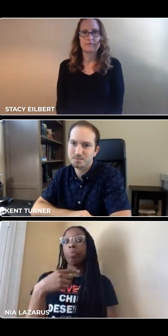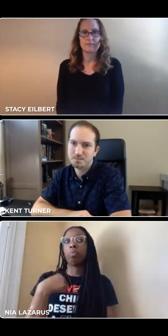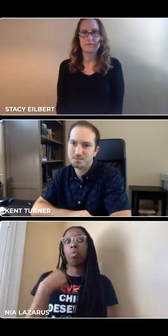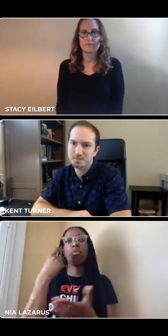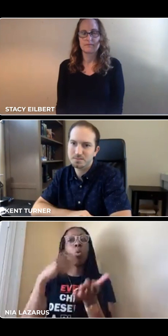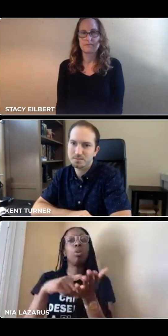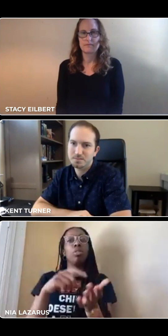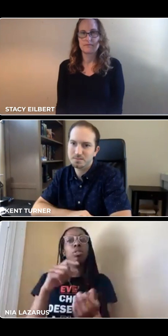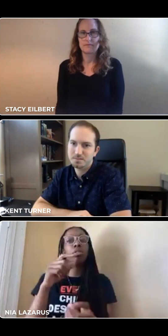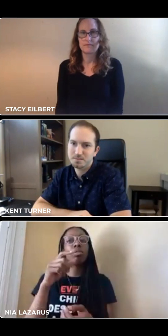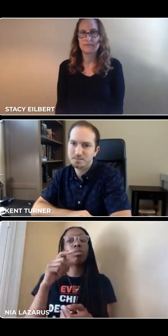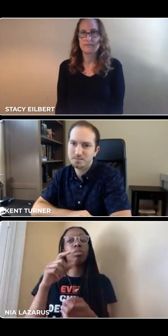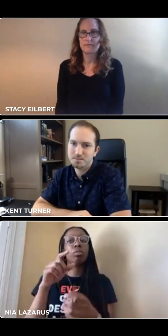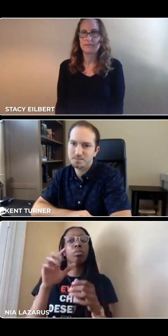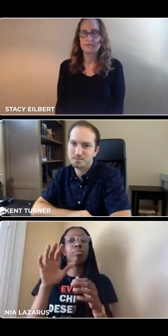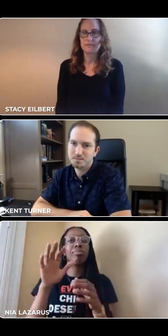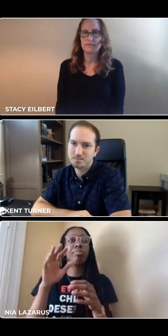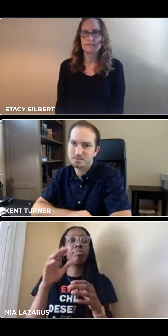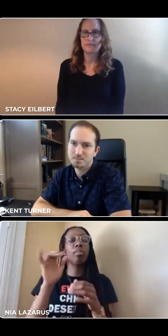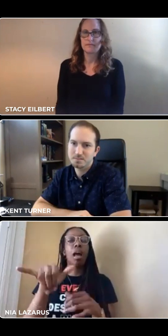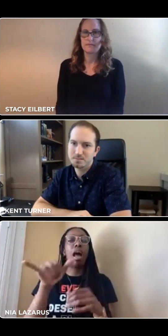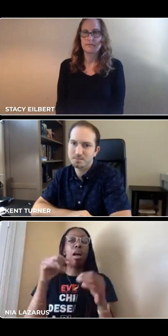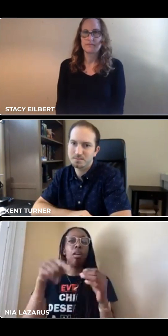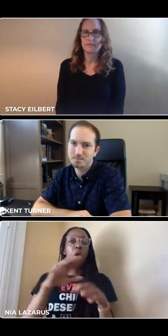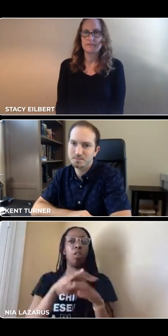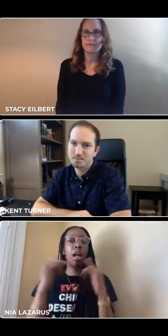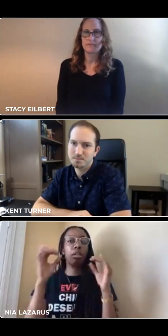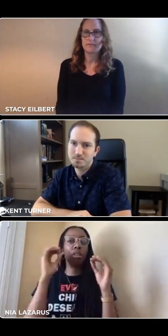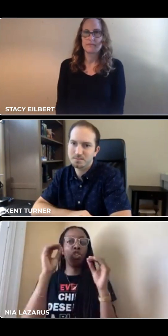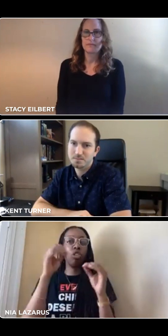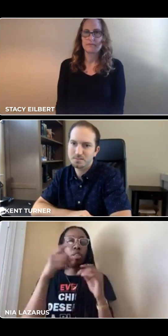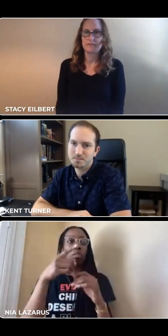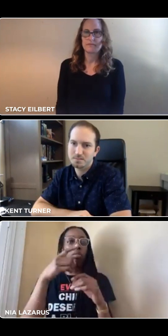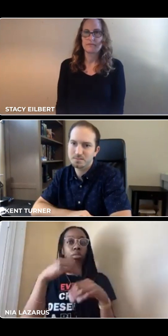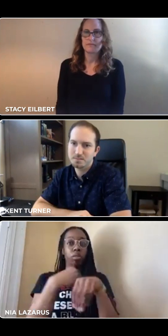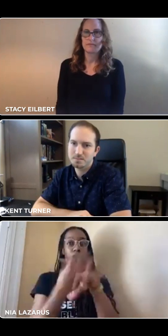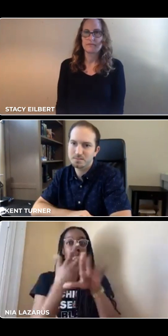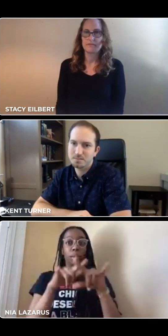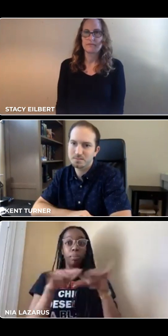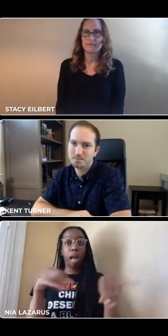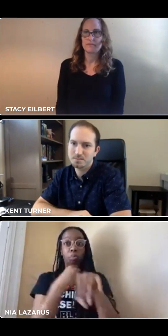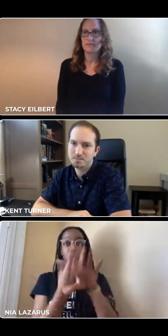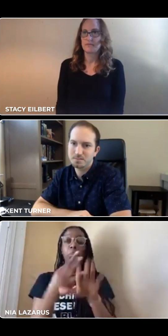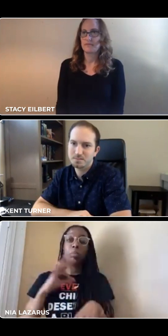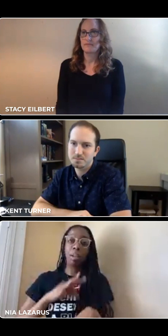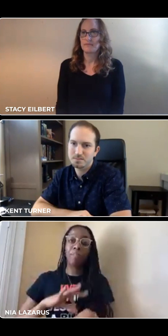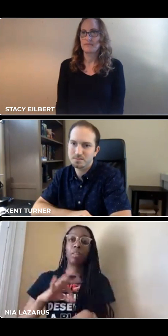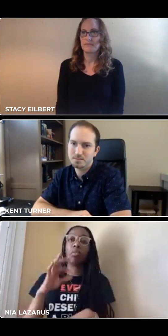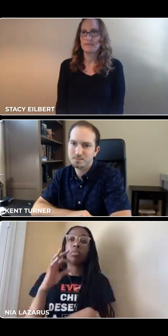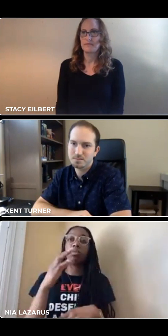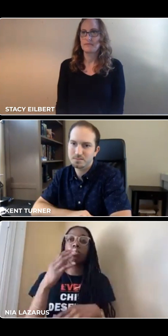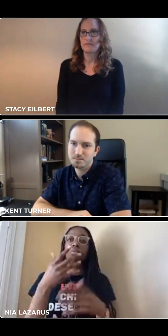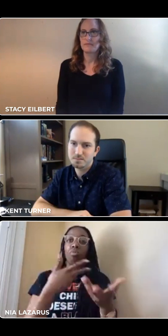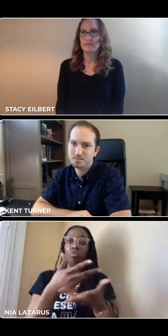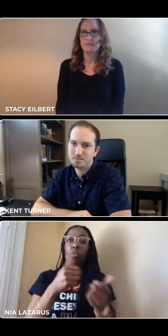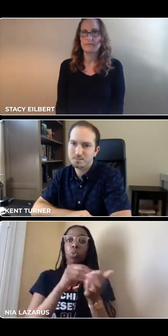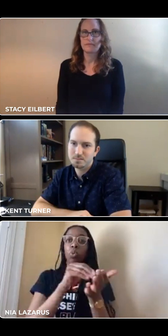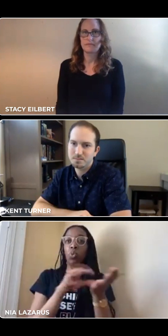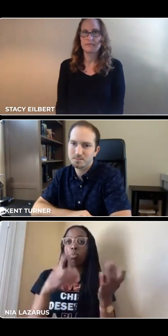Sure, I sure can. I've noticed that online teaching, having the synchronous